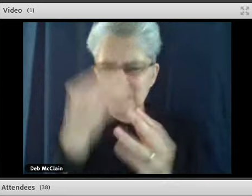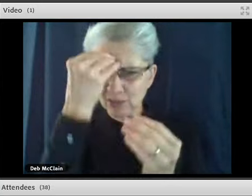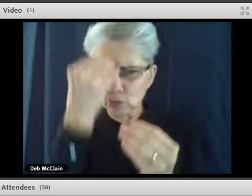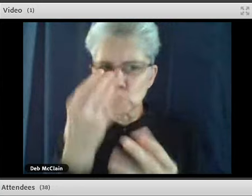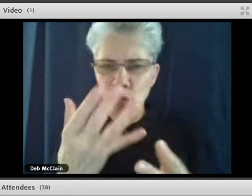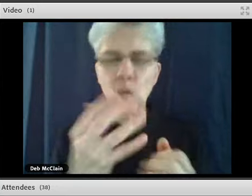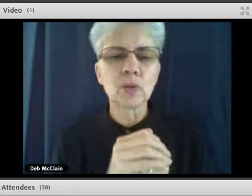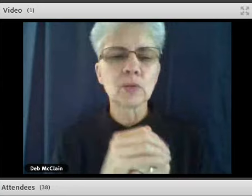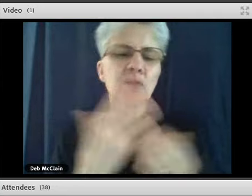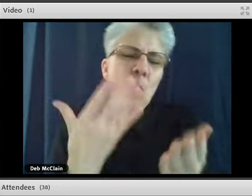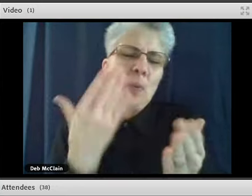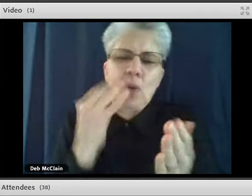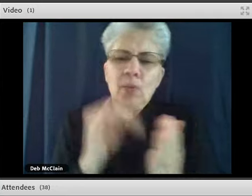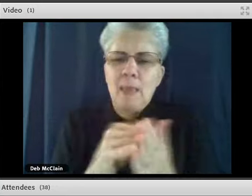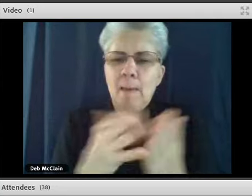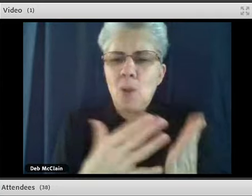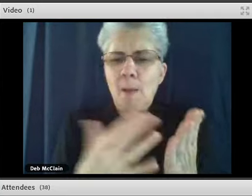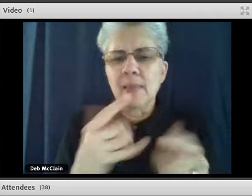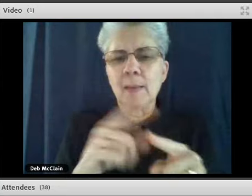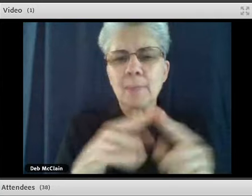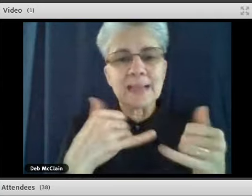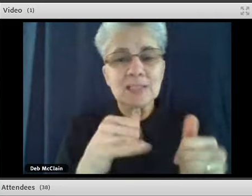You probably knew that, but I still see stuff